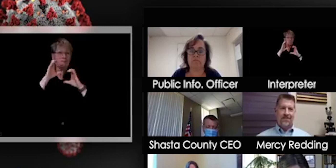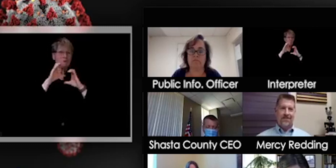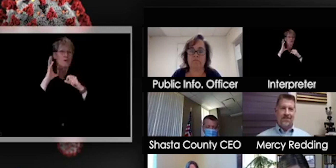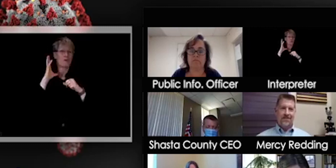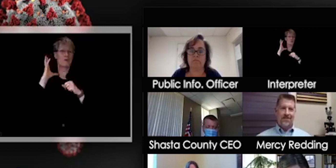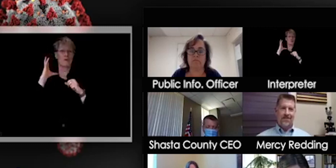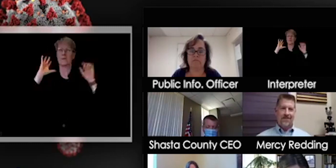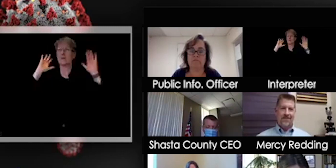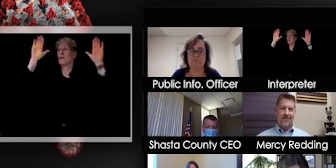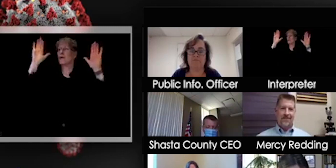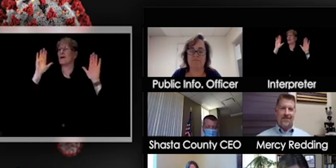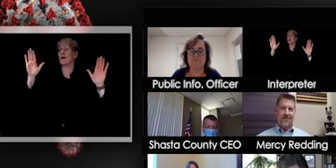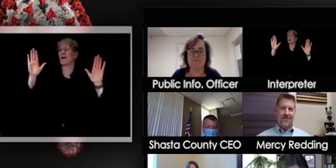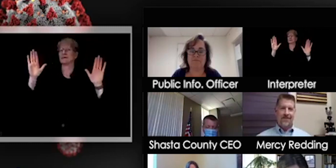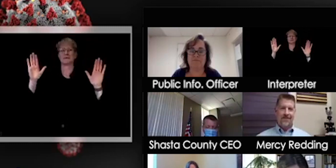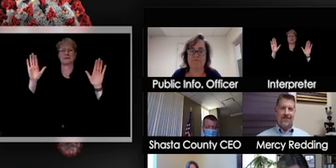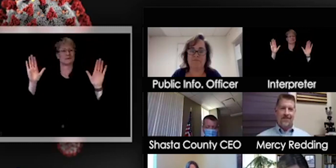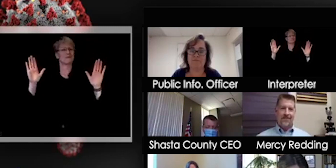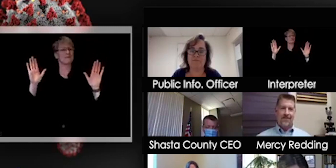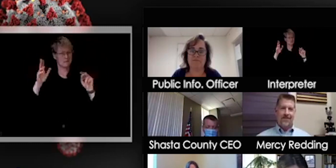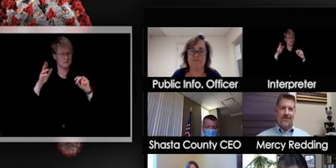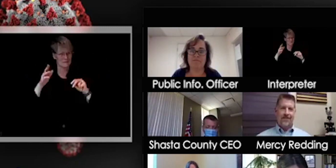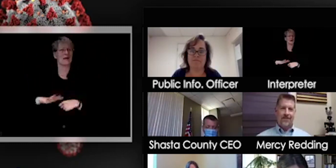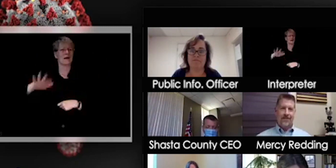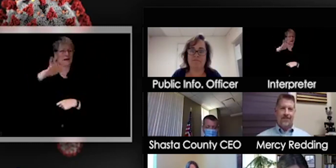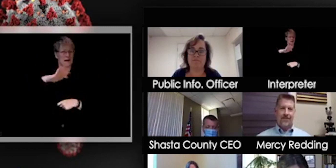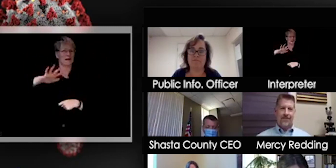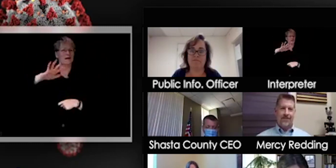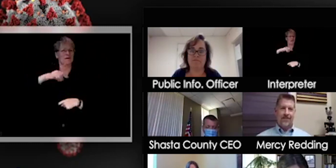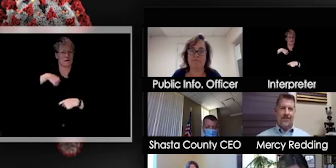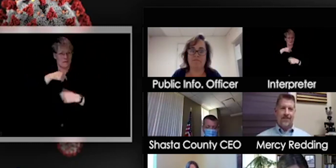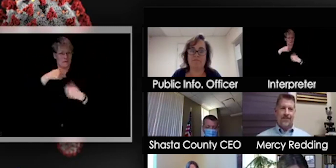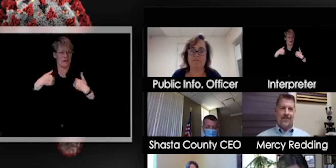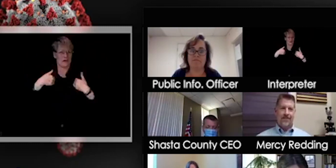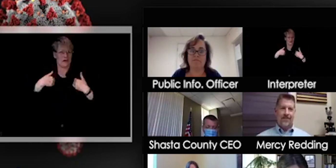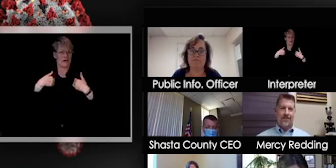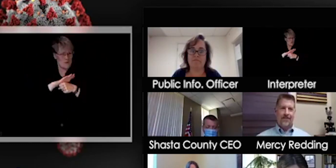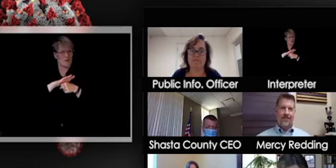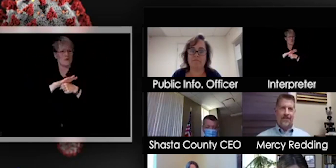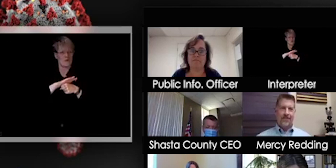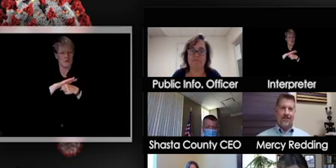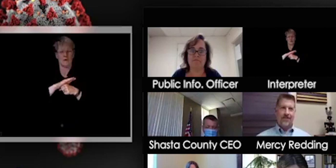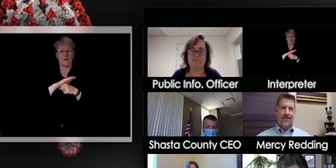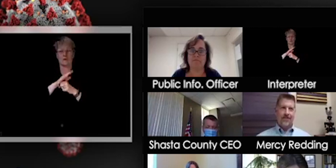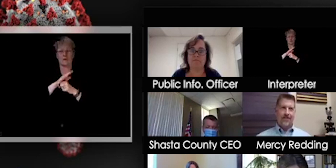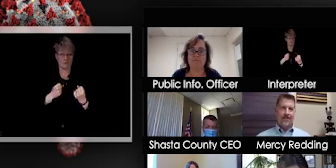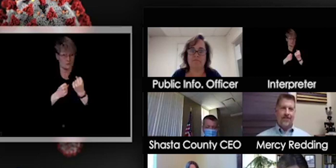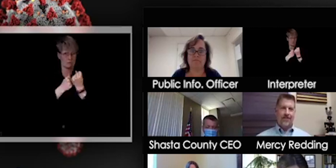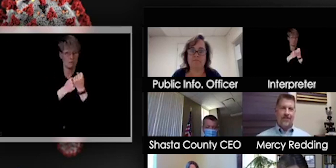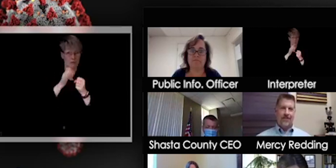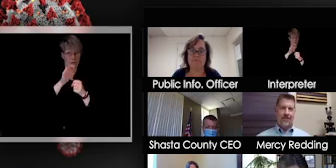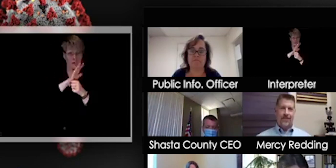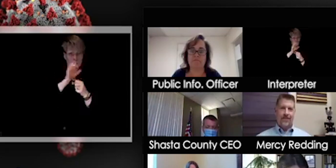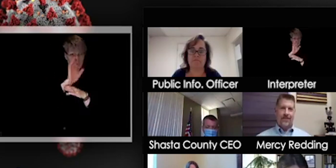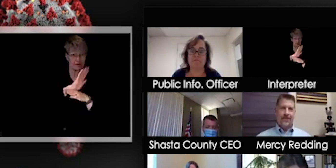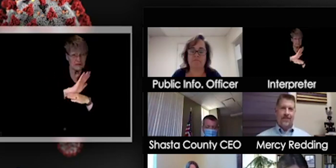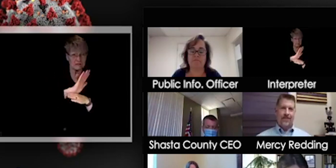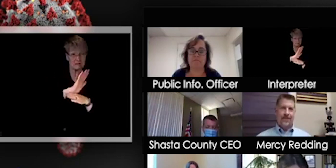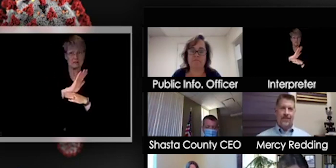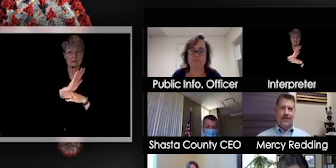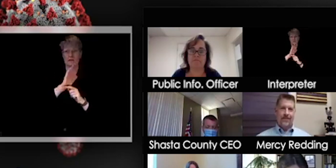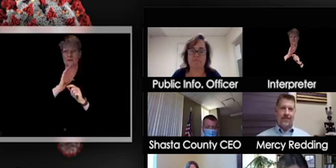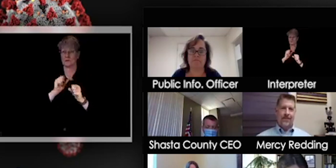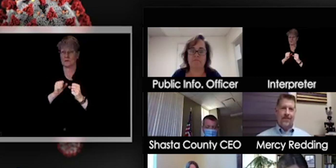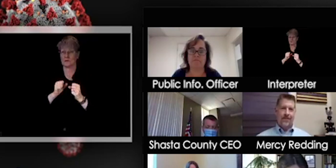here in our county, support our local businesses and attractions and protect your community